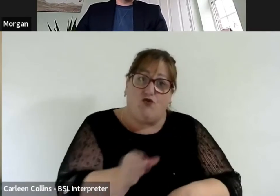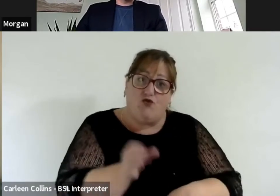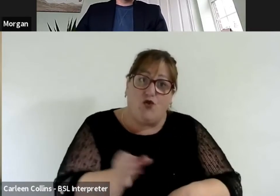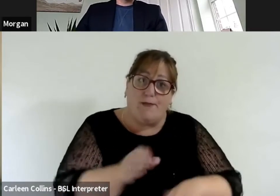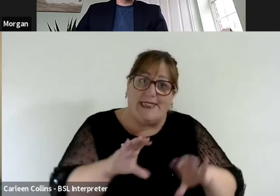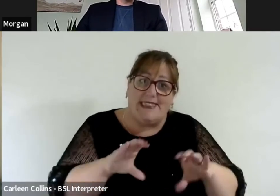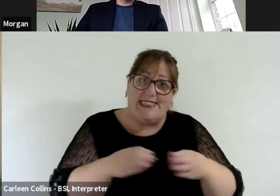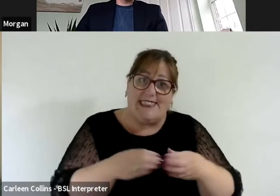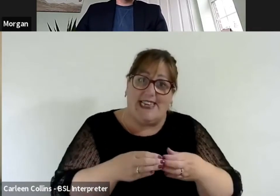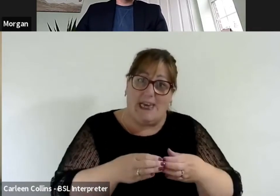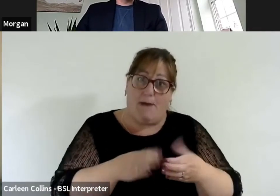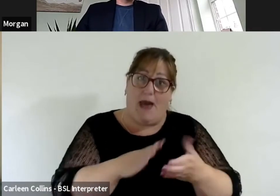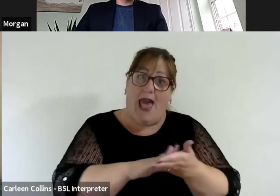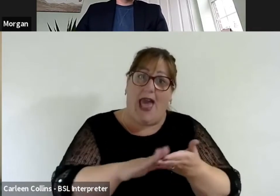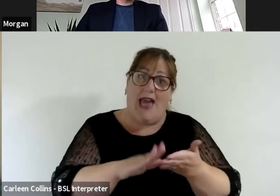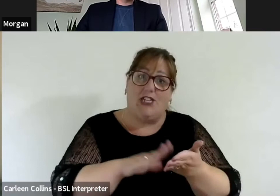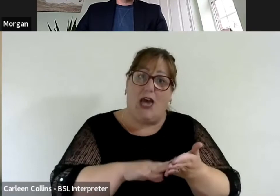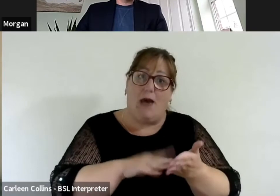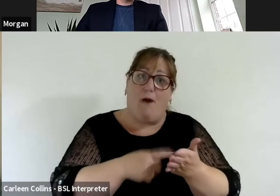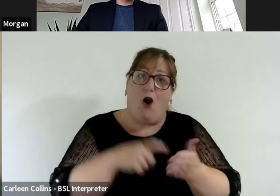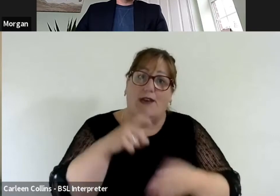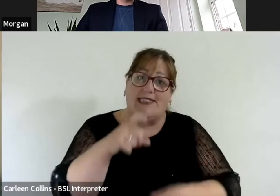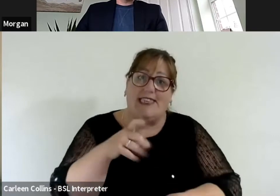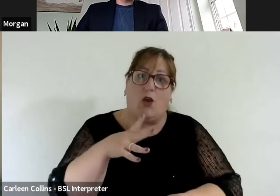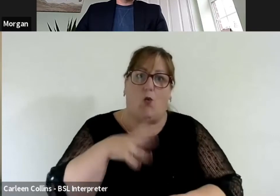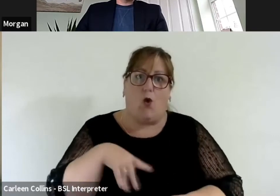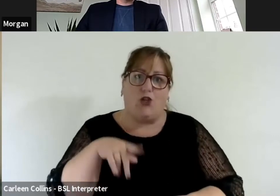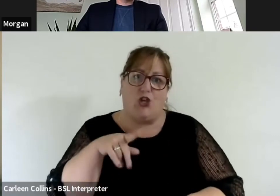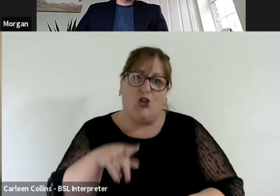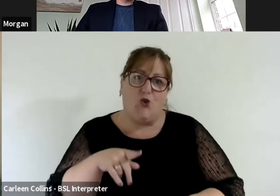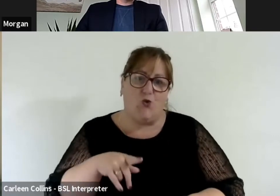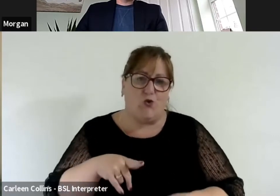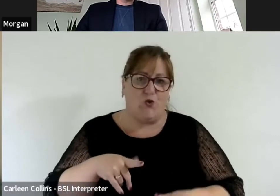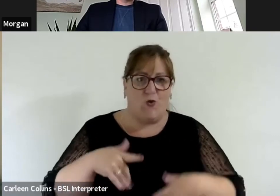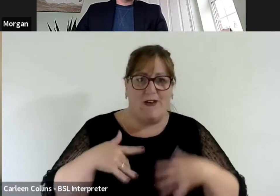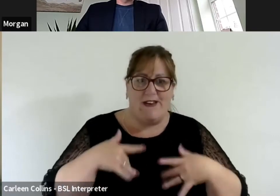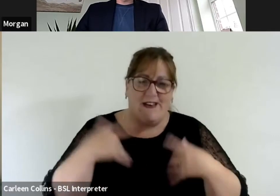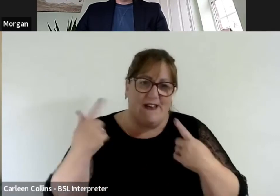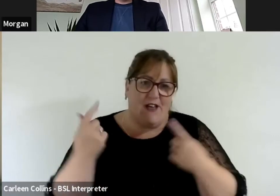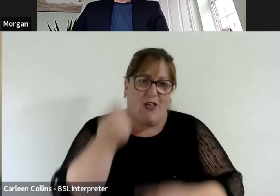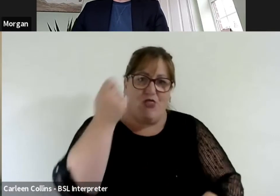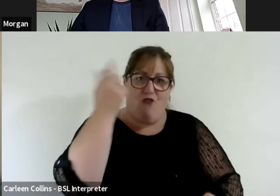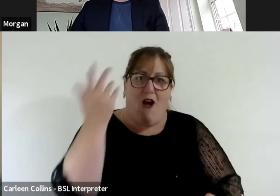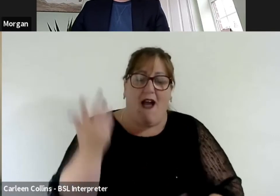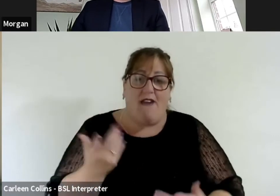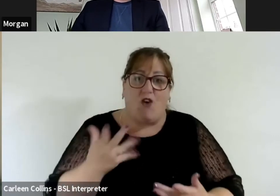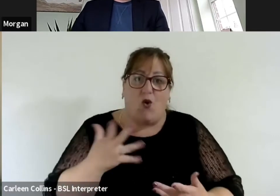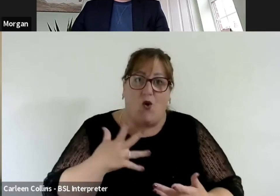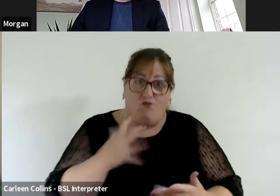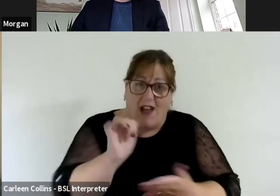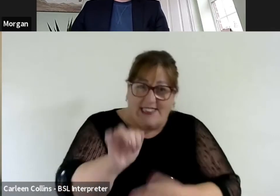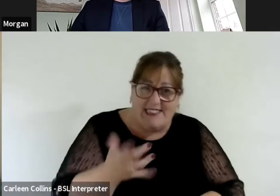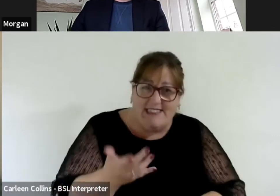So I hope out there listening, tick that box, it's okay to disclose